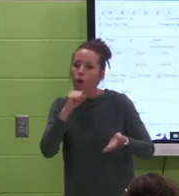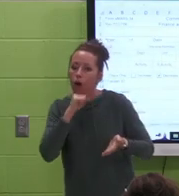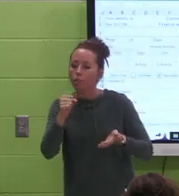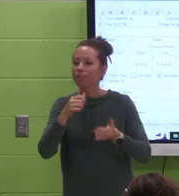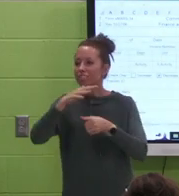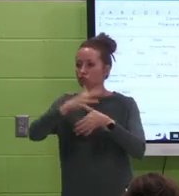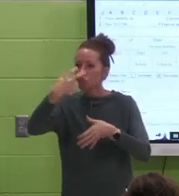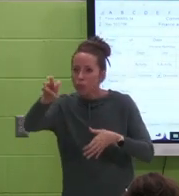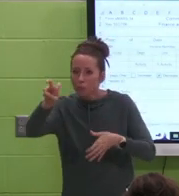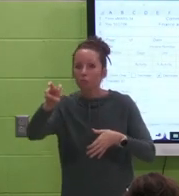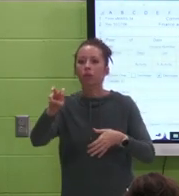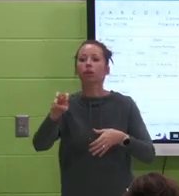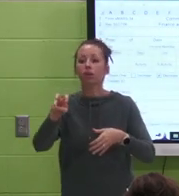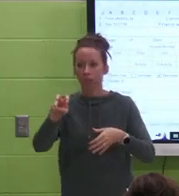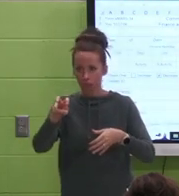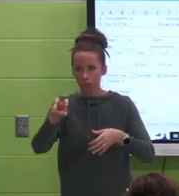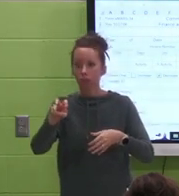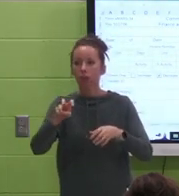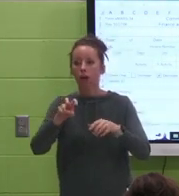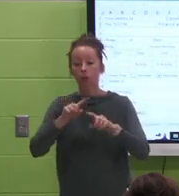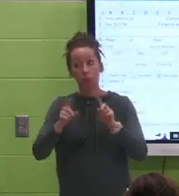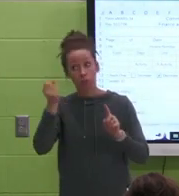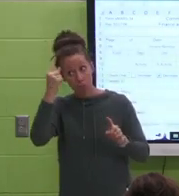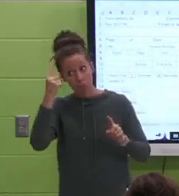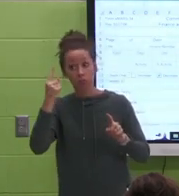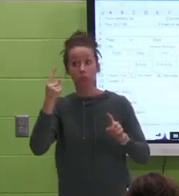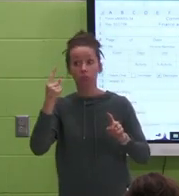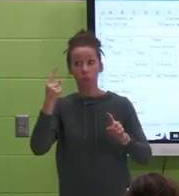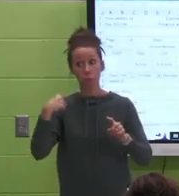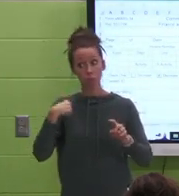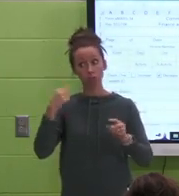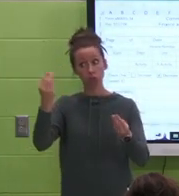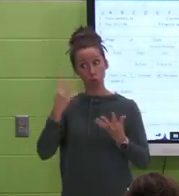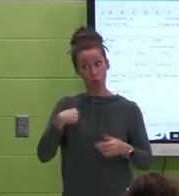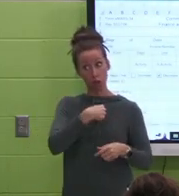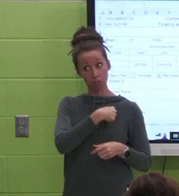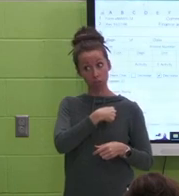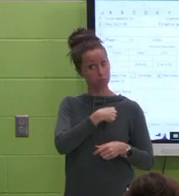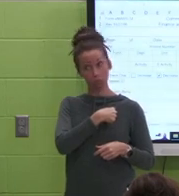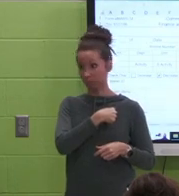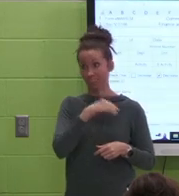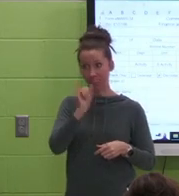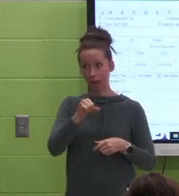however I think we've seen those yeah we we were told that that was being restructured in